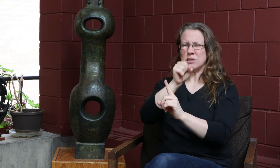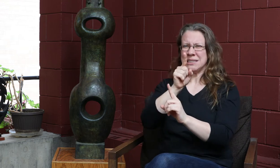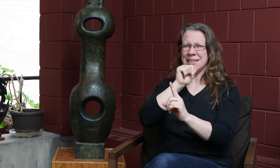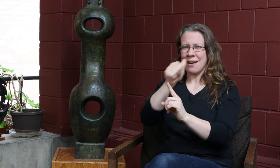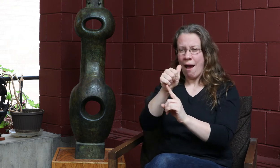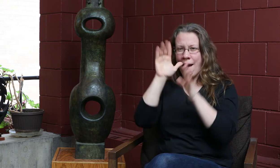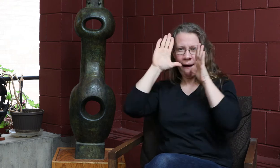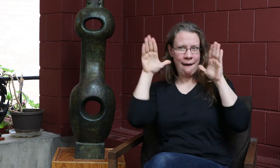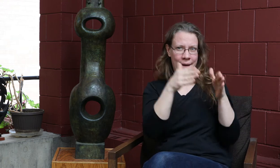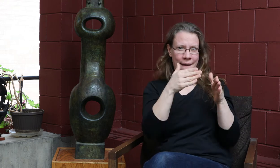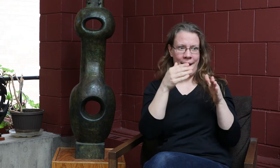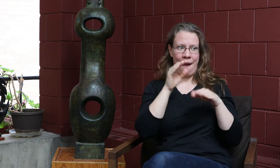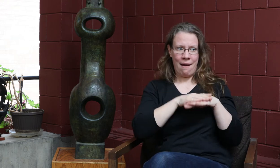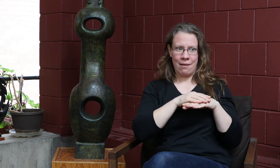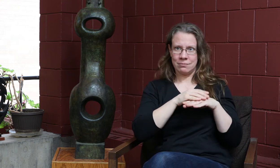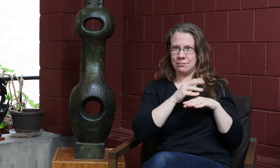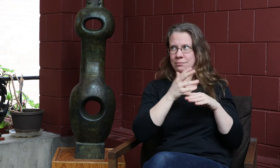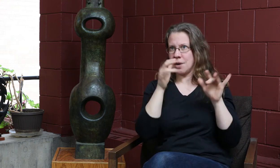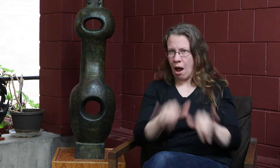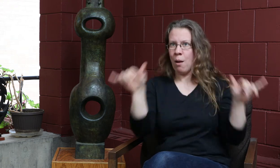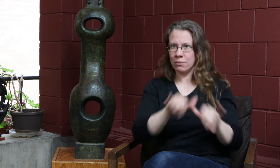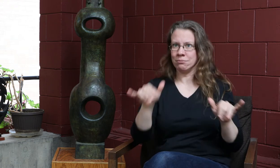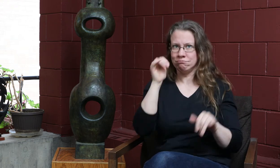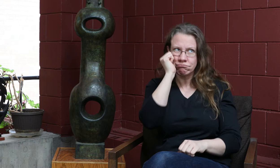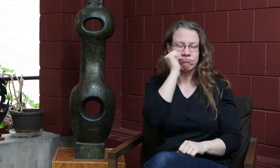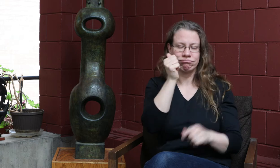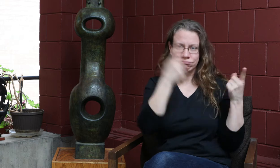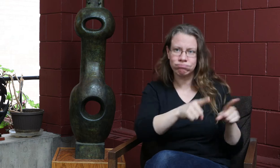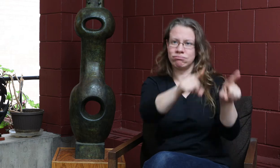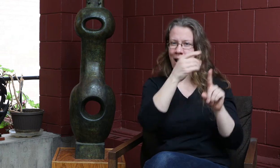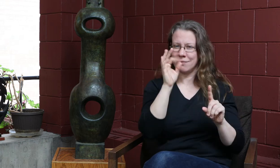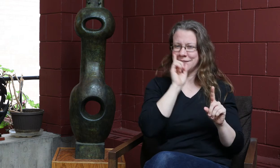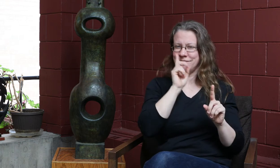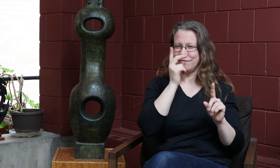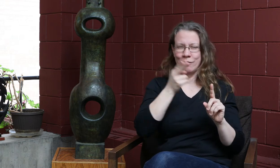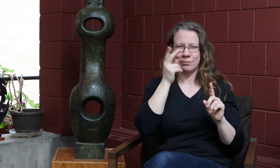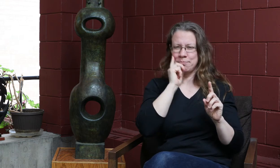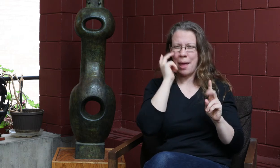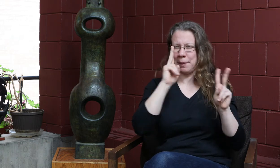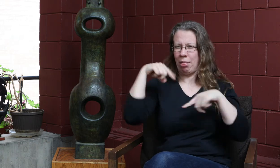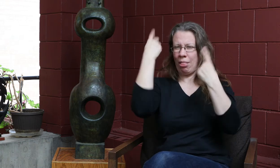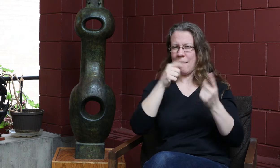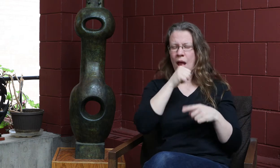It hasn’t really looked at the common experiences of Deaf/Hard of Hearing/DeafBlind people.